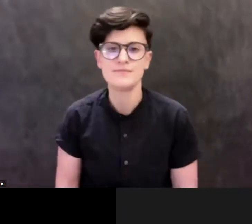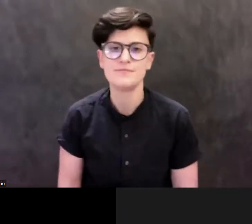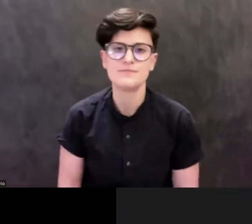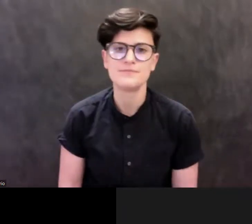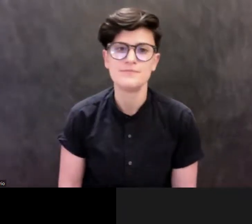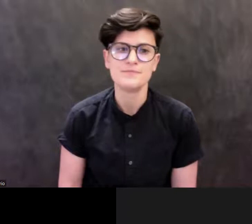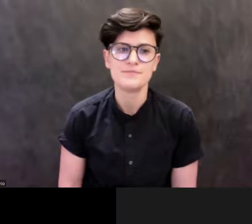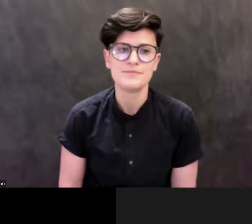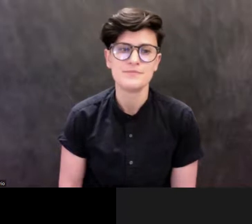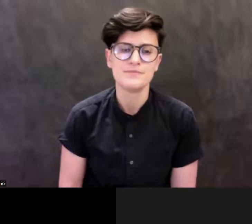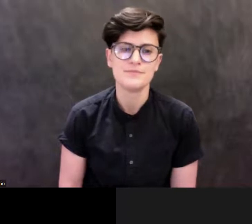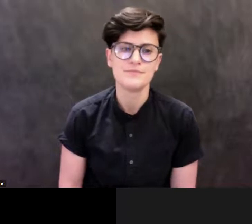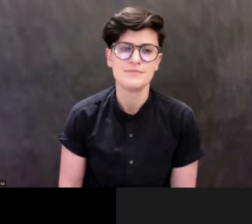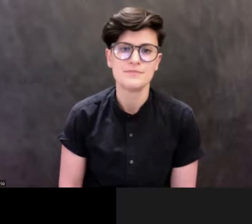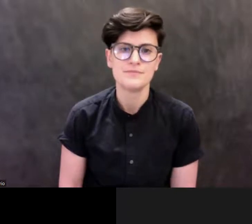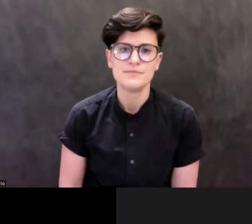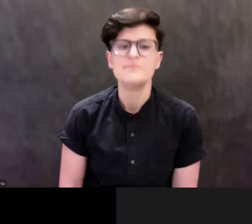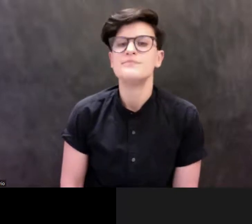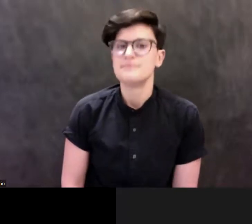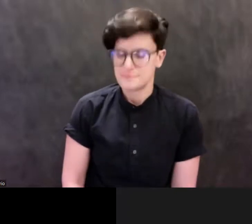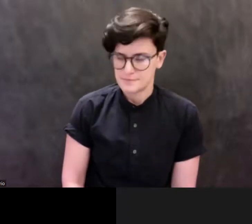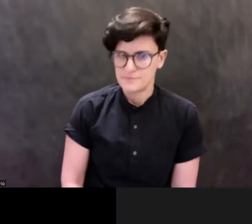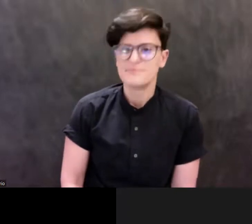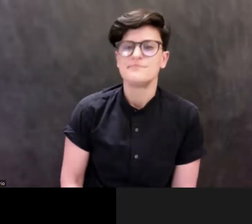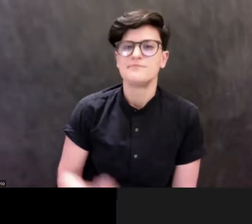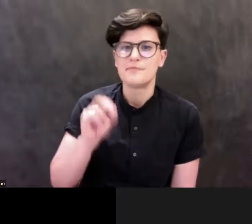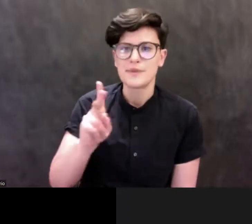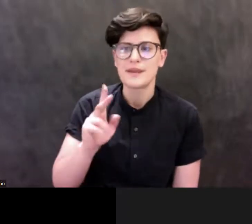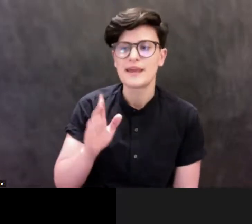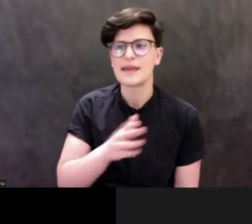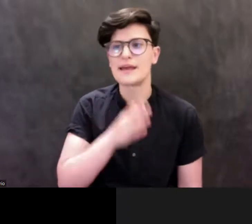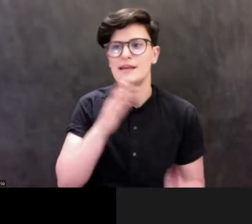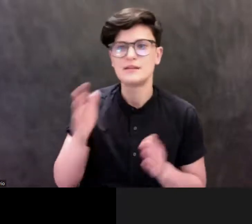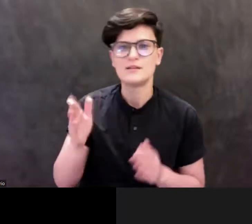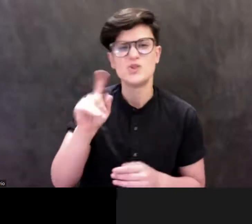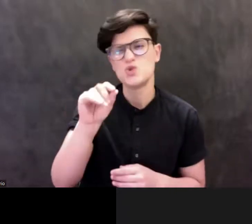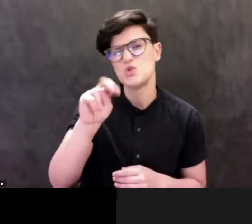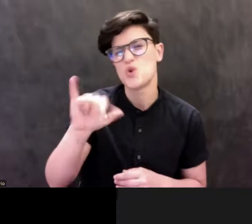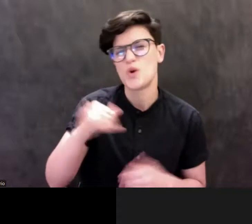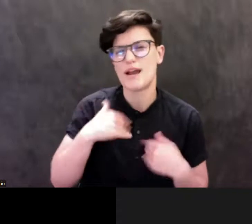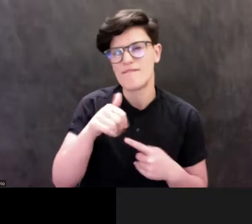________________________________________ Tony had another question.